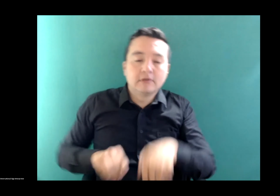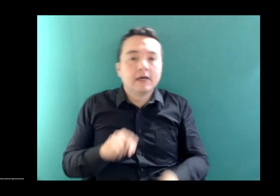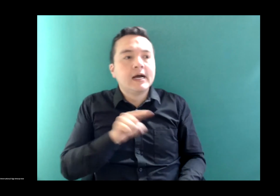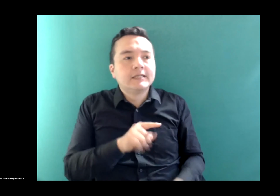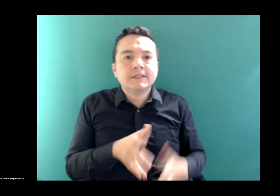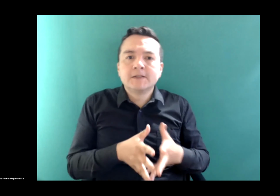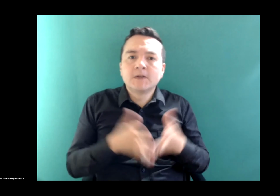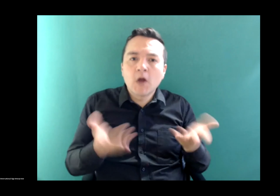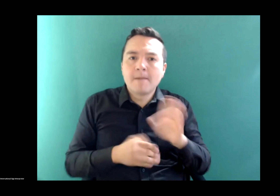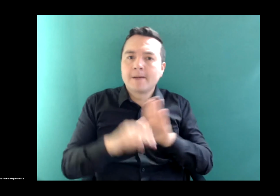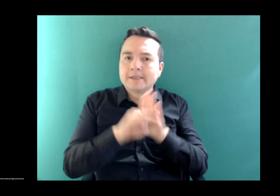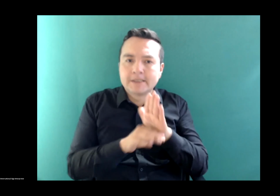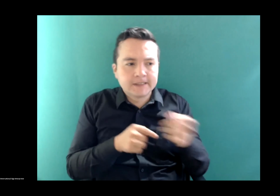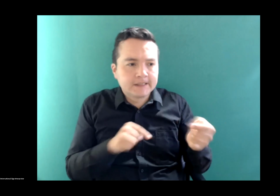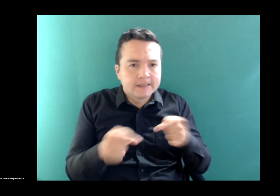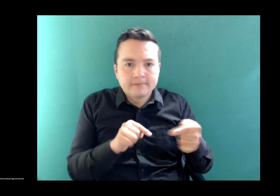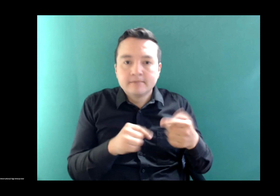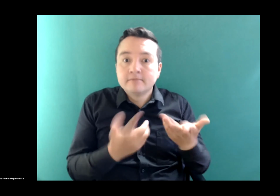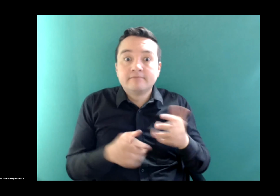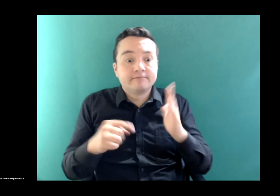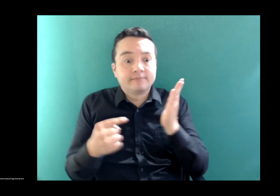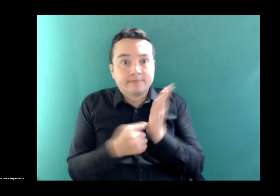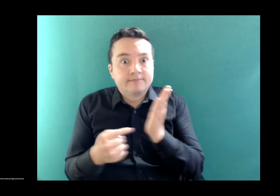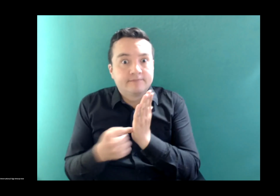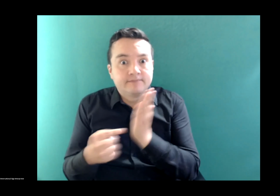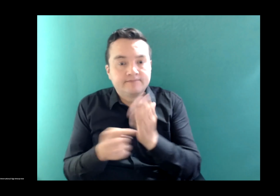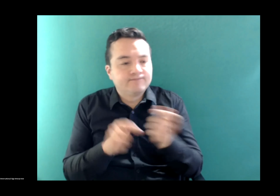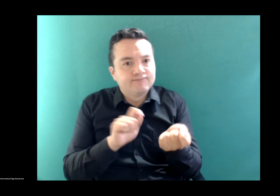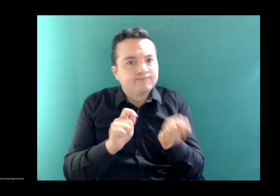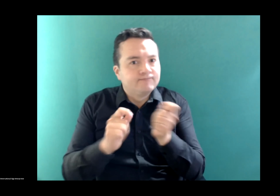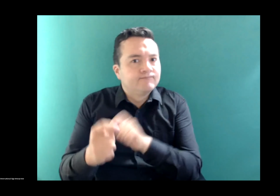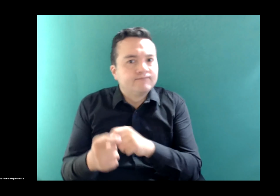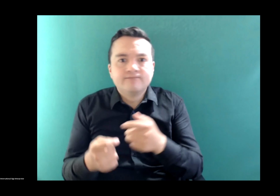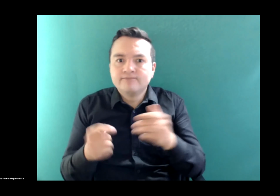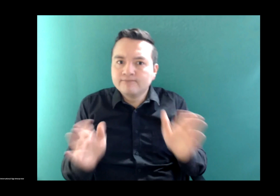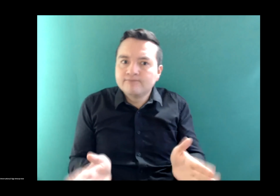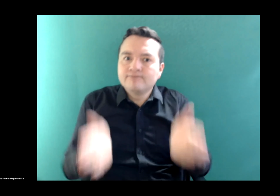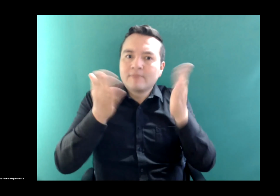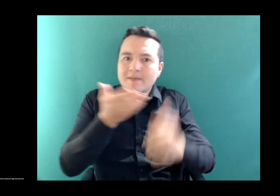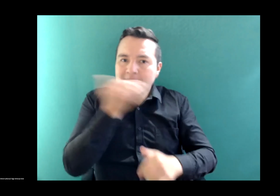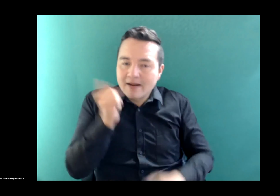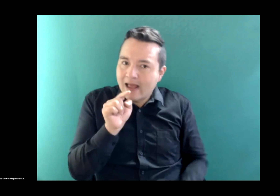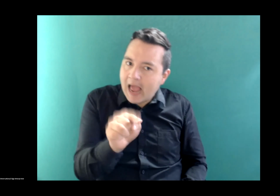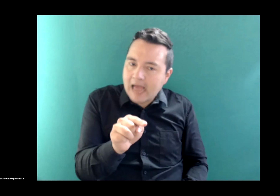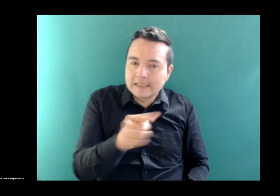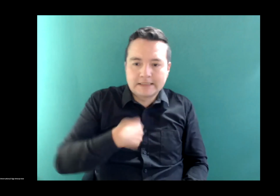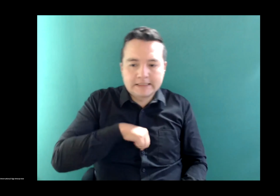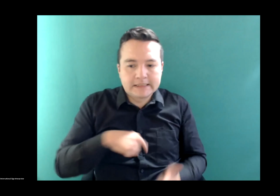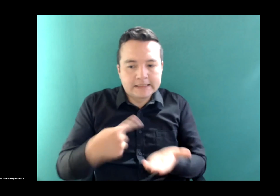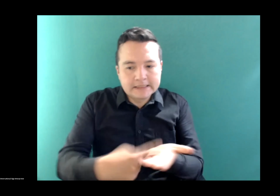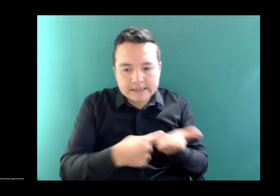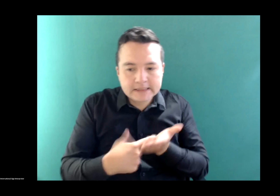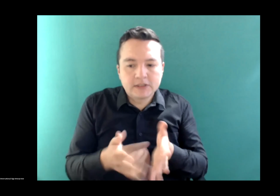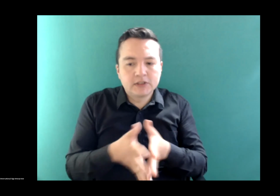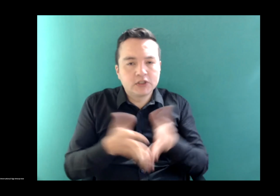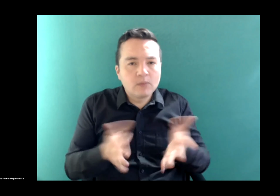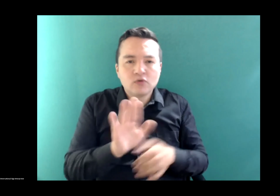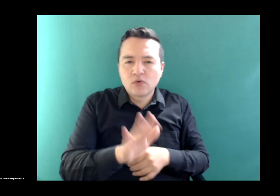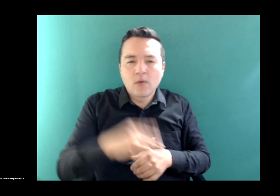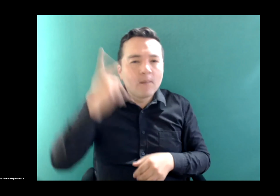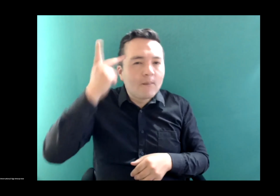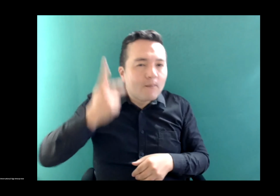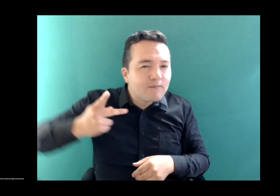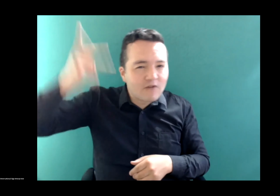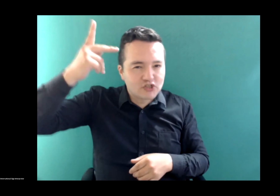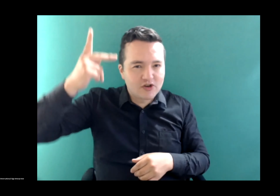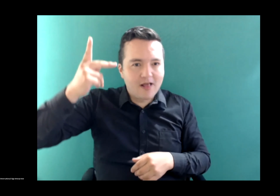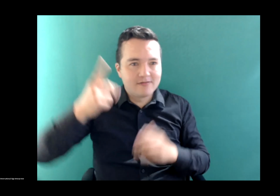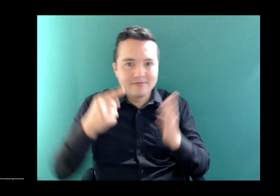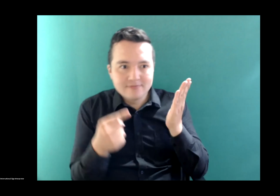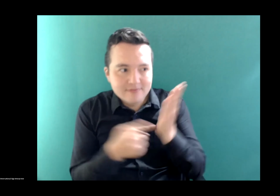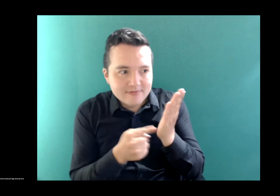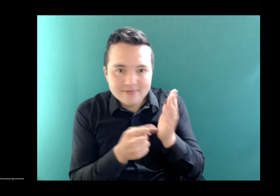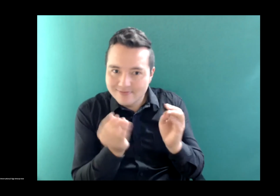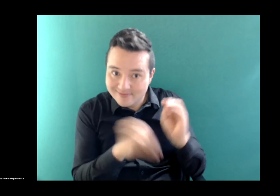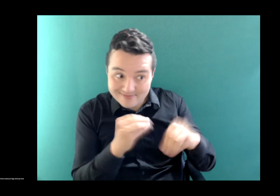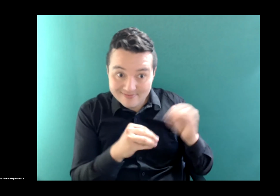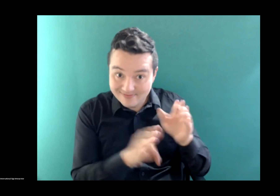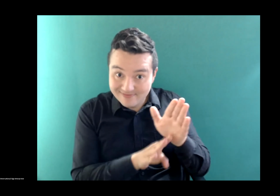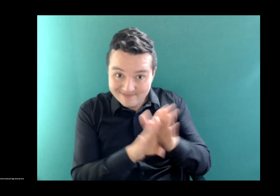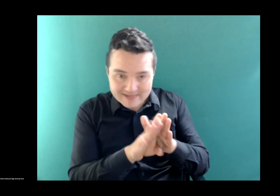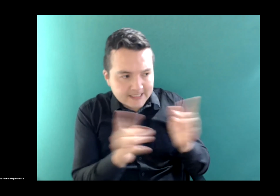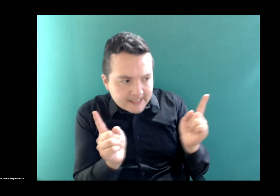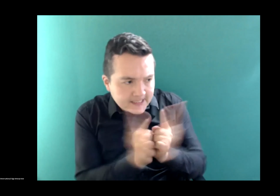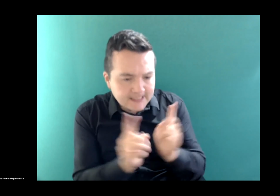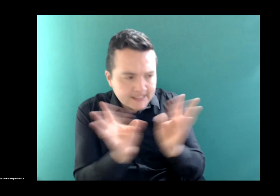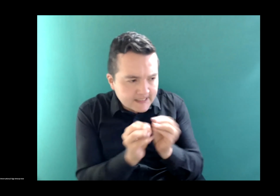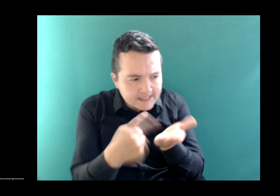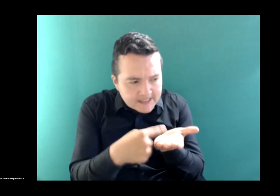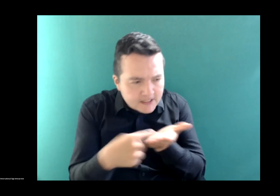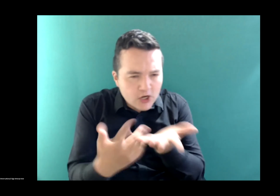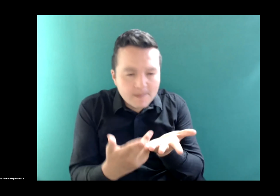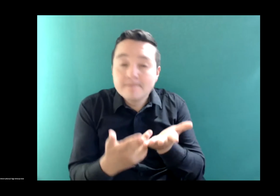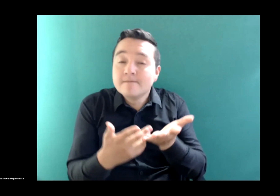We believe this is a huge gap.